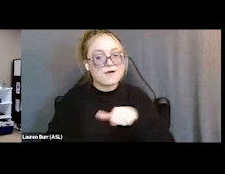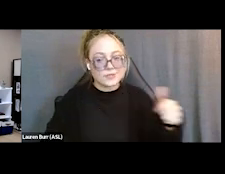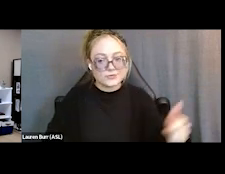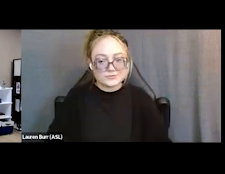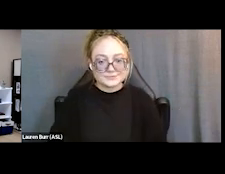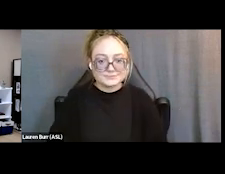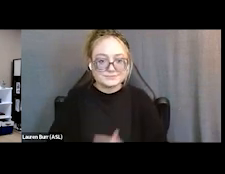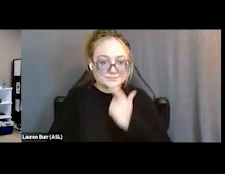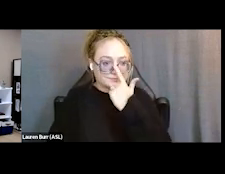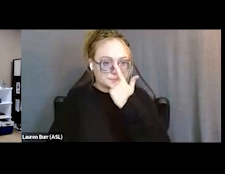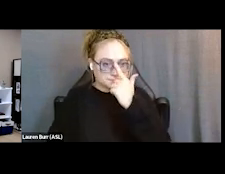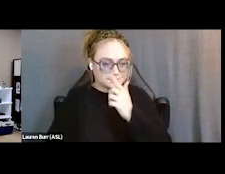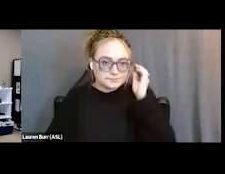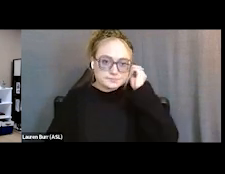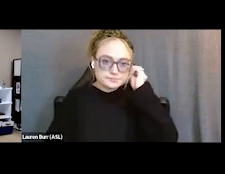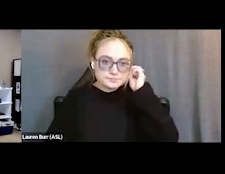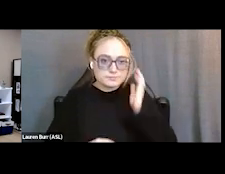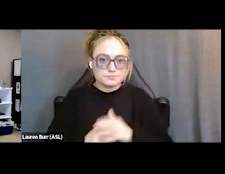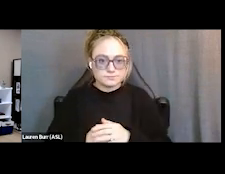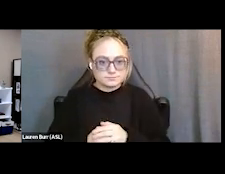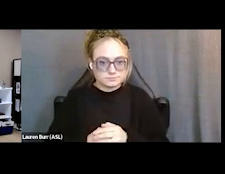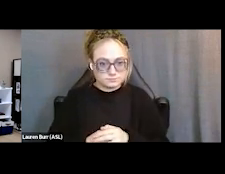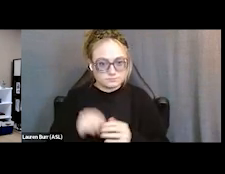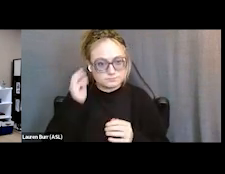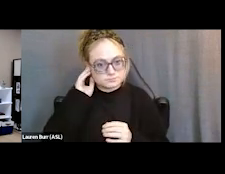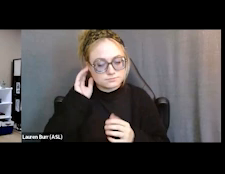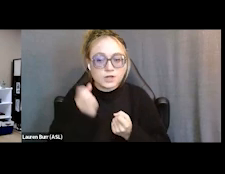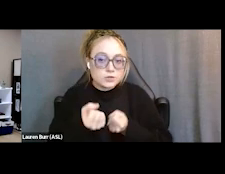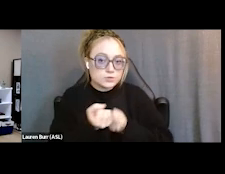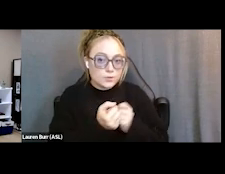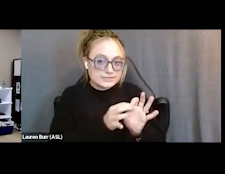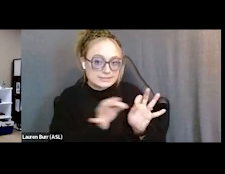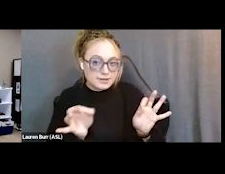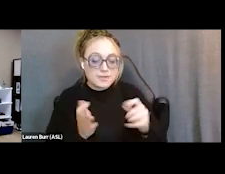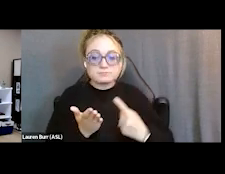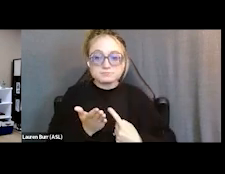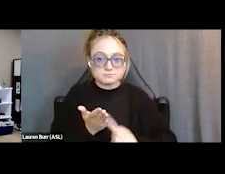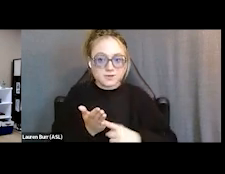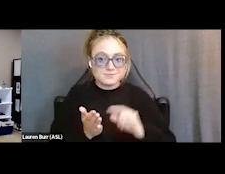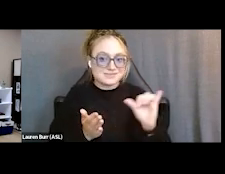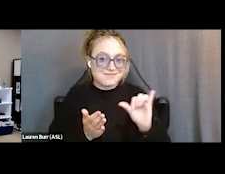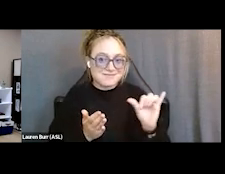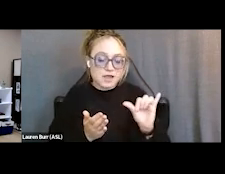Okay. We can make validating statements which are sometimes in the form of reflections, which we'll get to in the next slide.